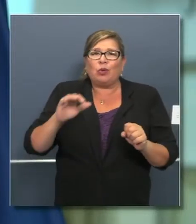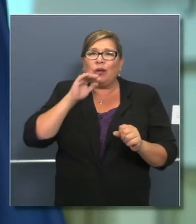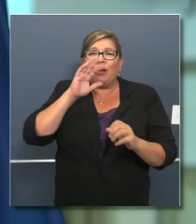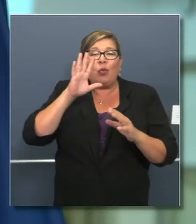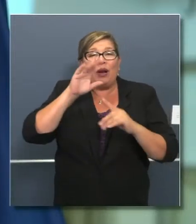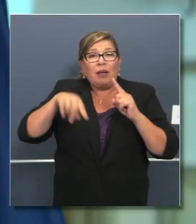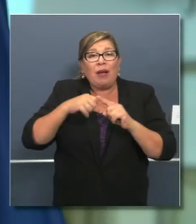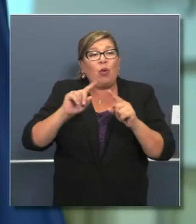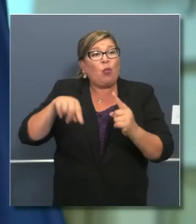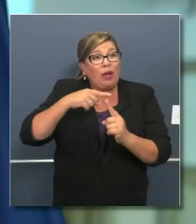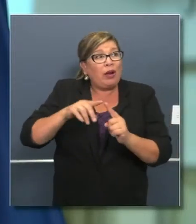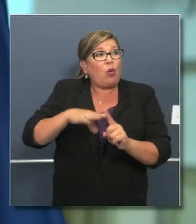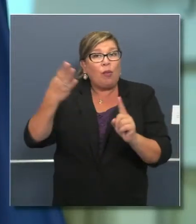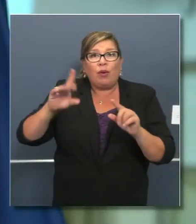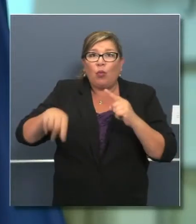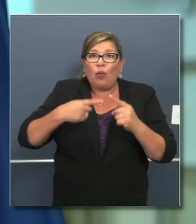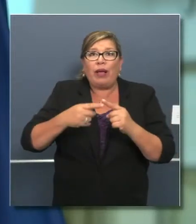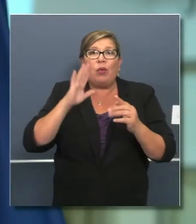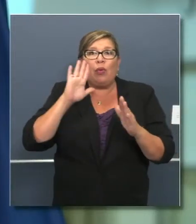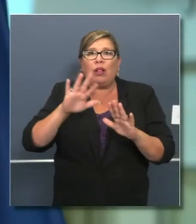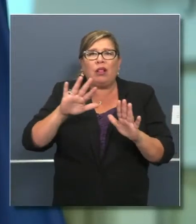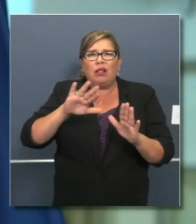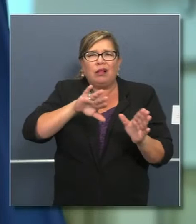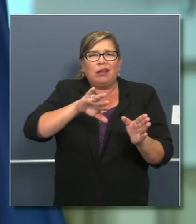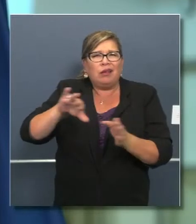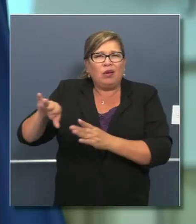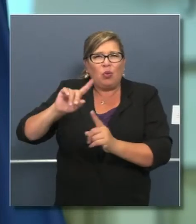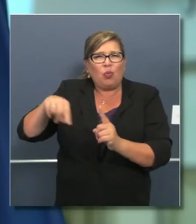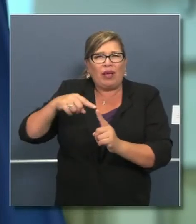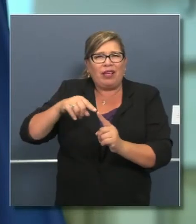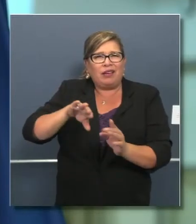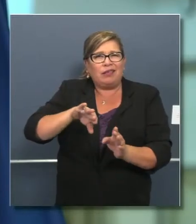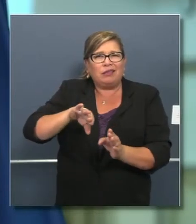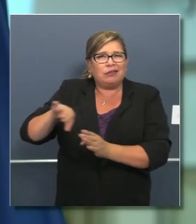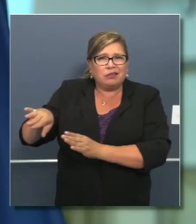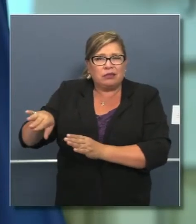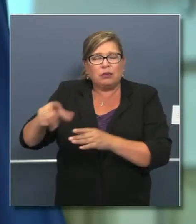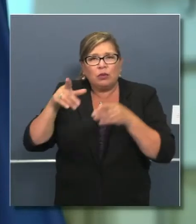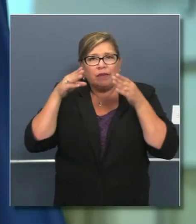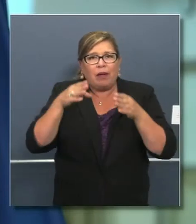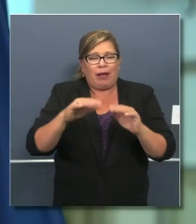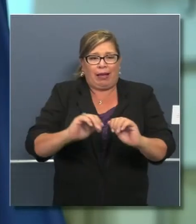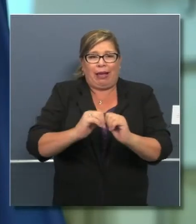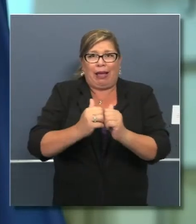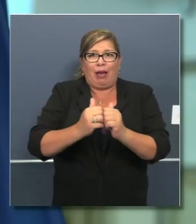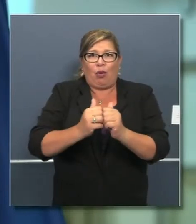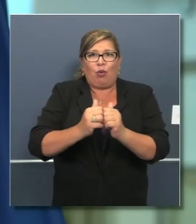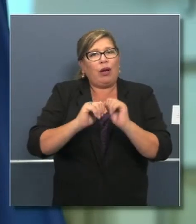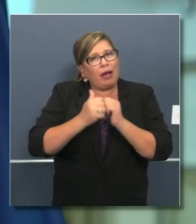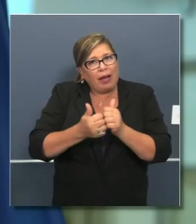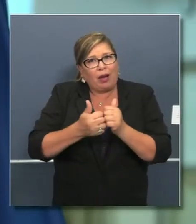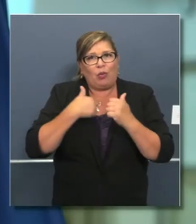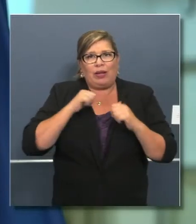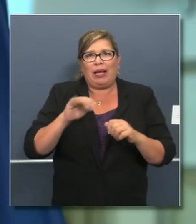these guidelines monitoring the progress related to these guidelines let us be more or Thera thorat